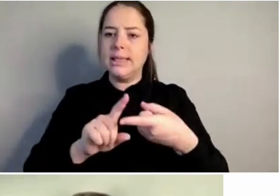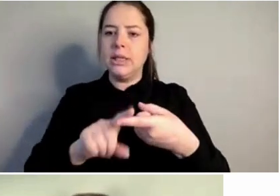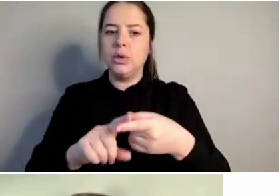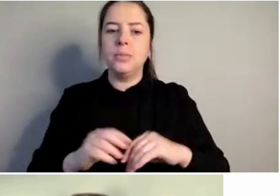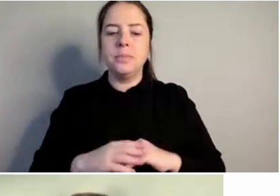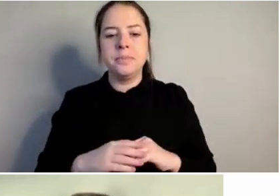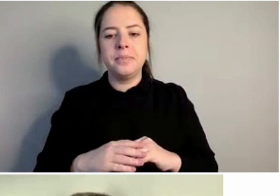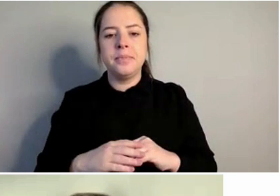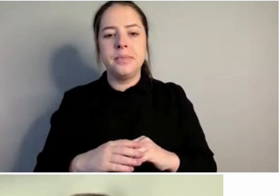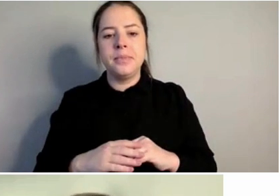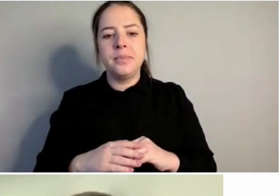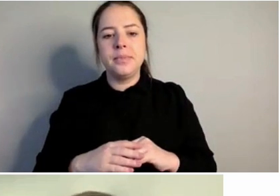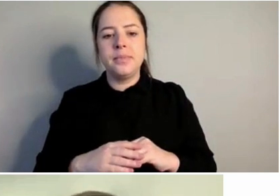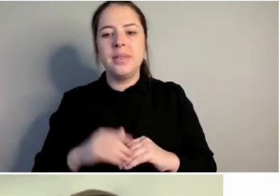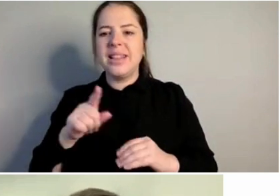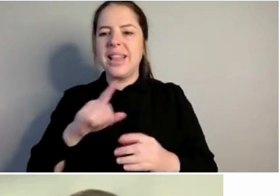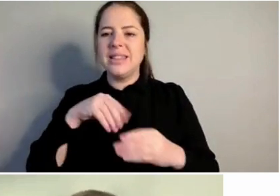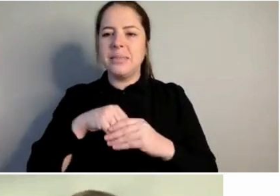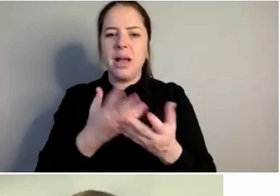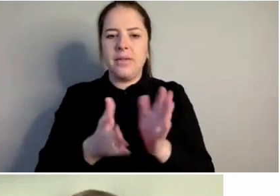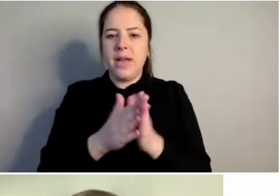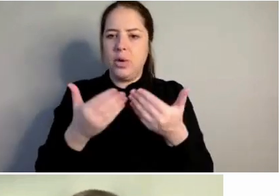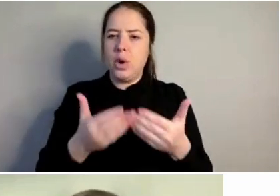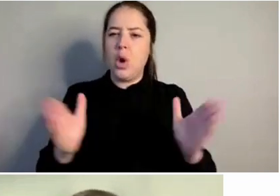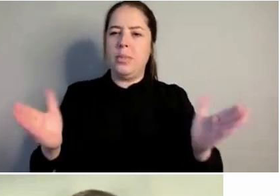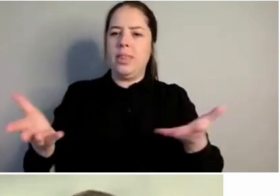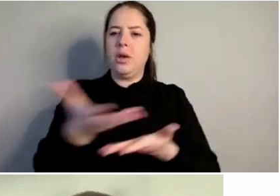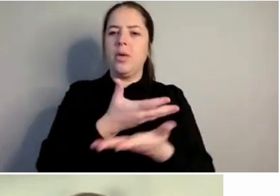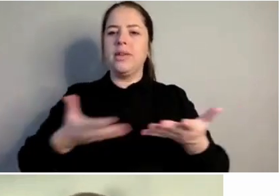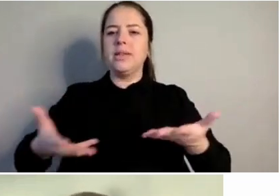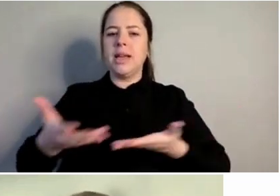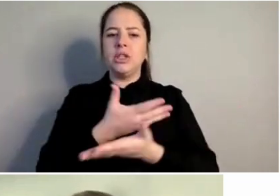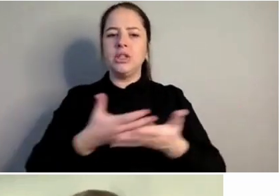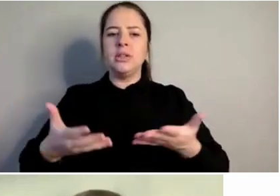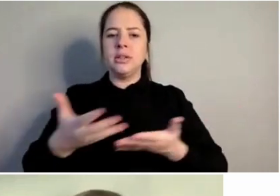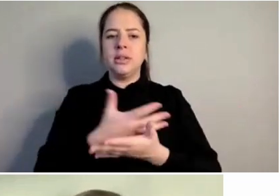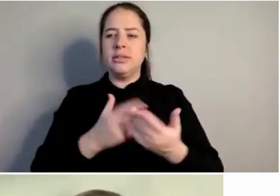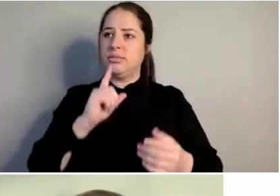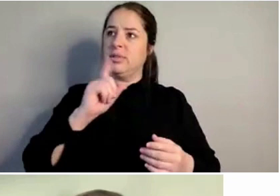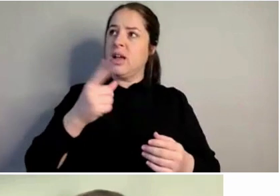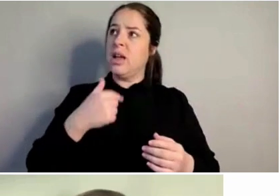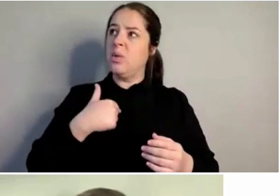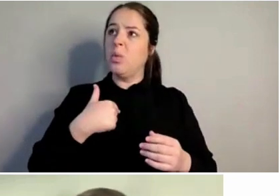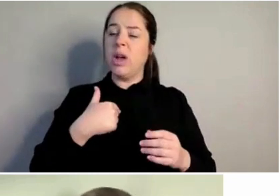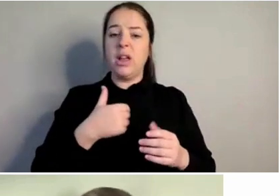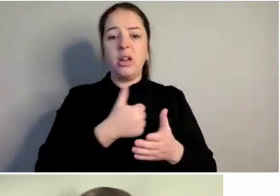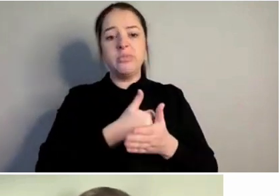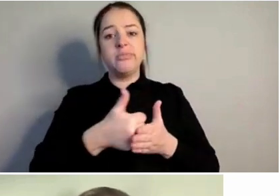that's part of how you can open up the conversation is saying we're often reasonably good, or particularly whether our physical hazards in our work,